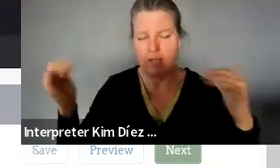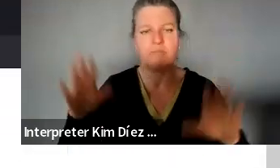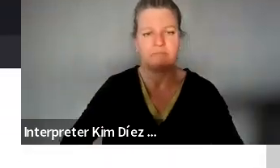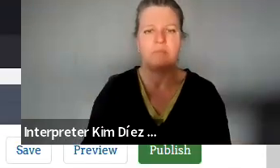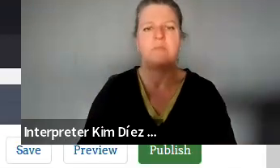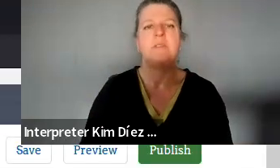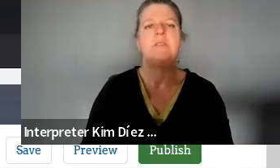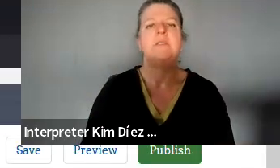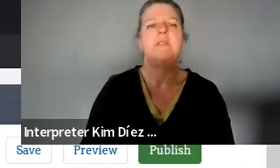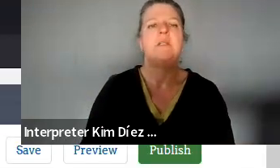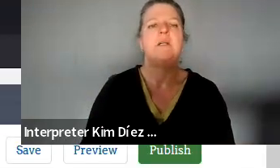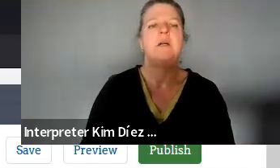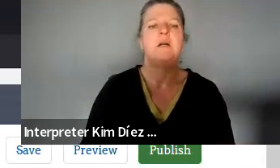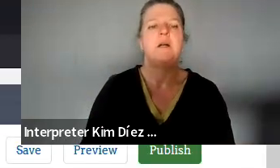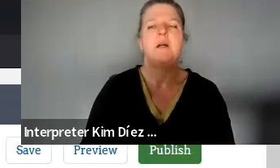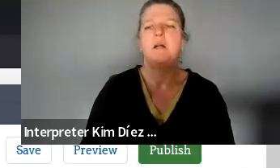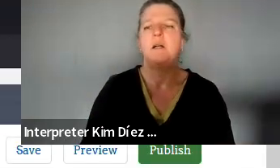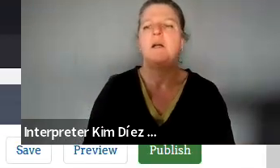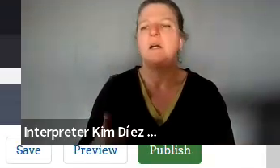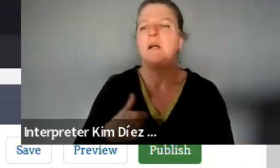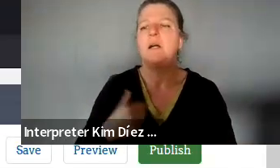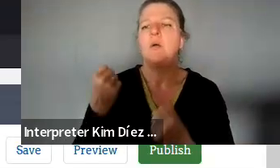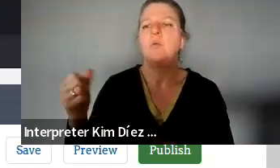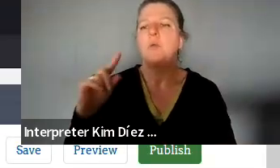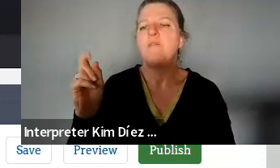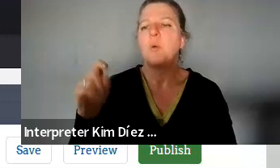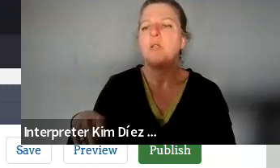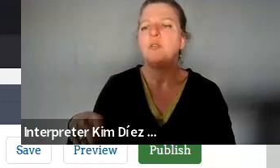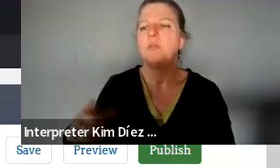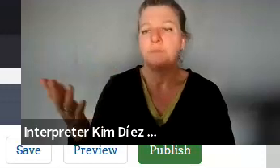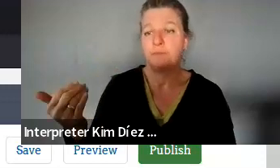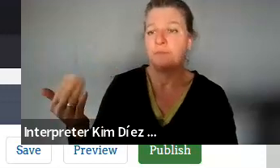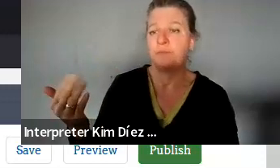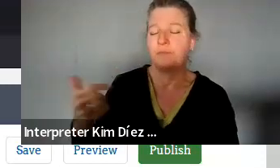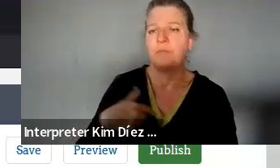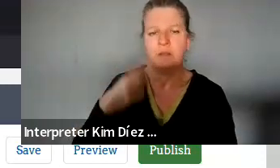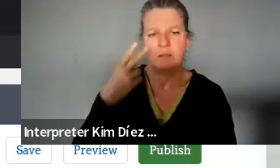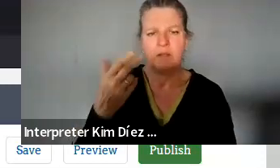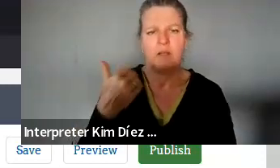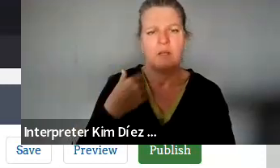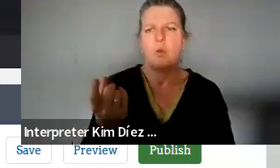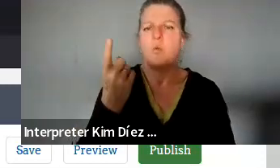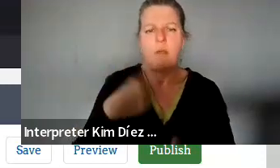[Tom] Alex, this is Tom Jones, I do have a question if I could? [Alex] Sure, of course. [Tom] I see that we have one assignment section.